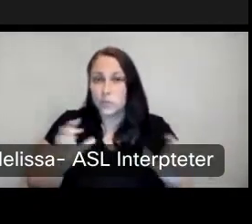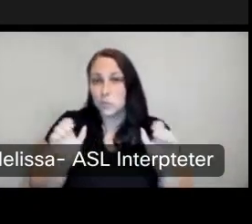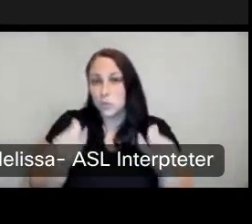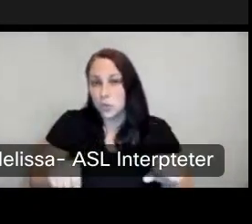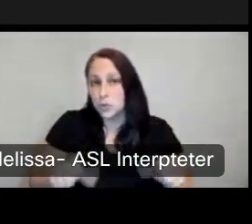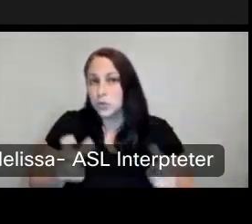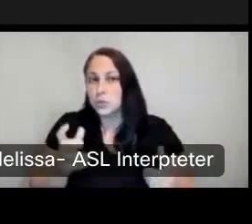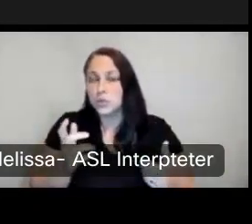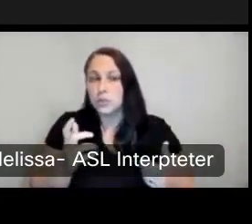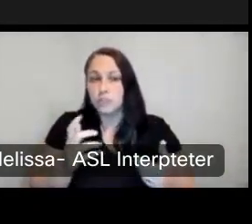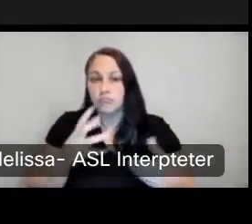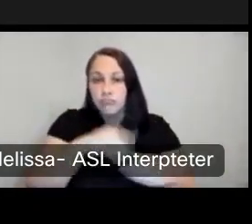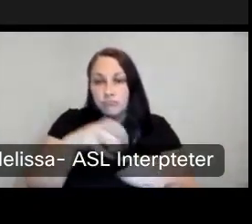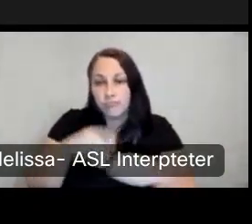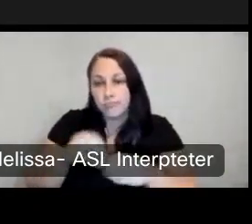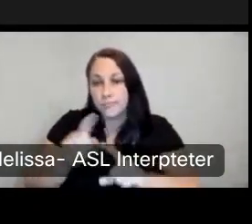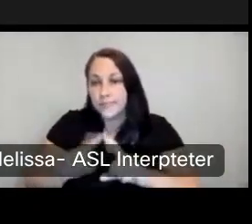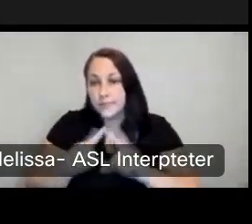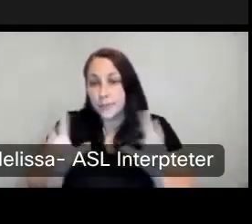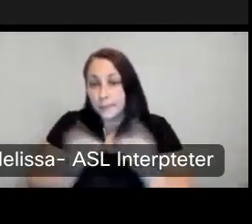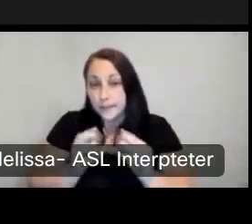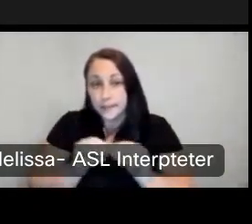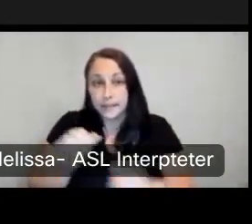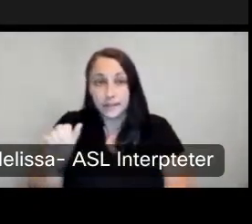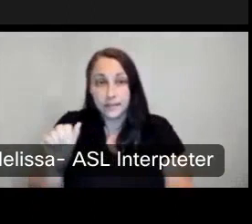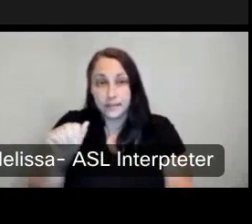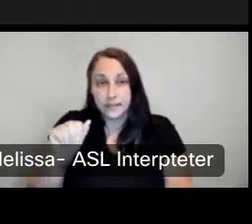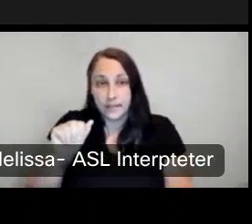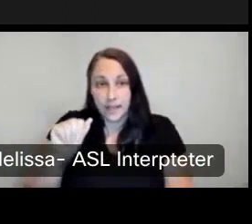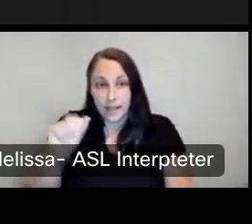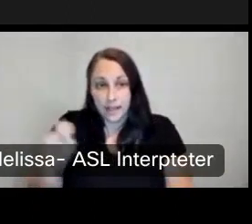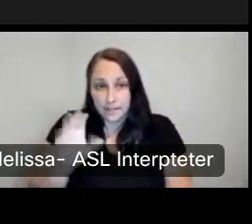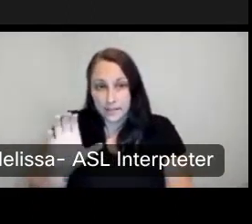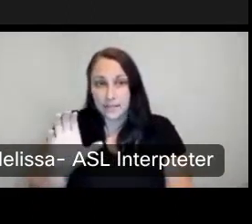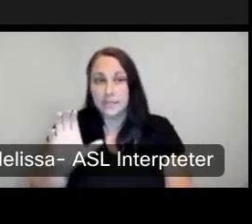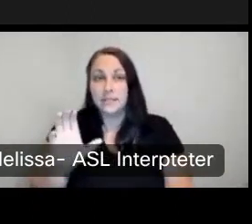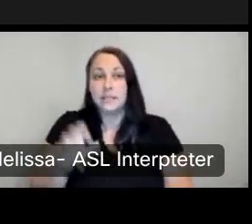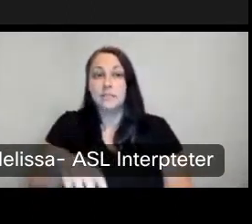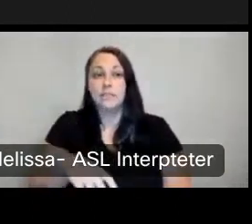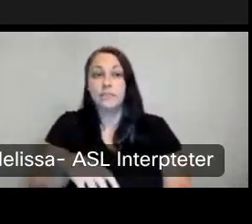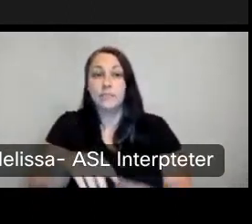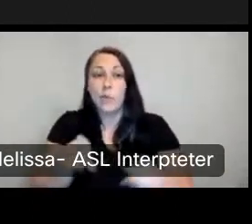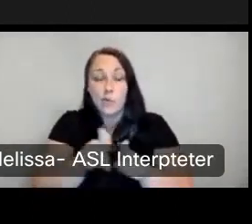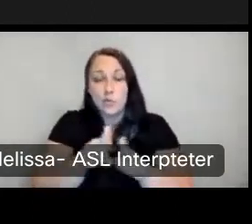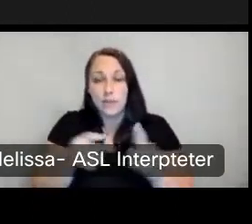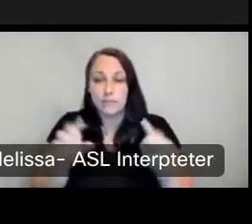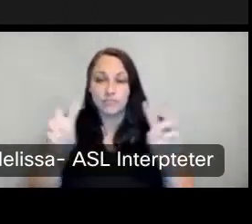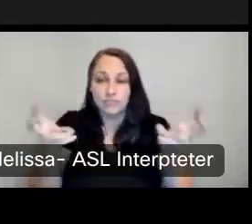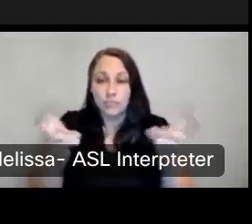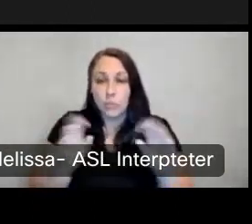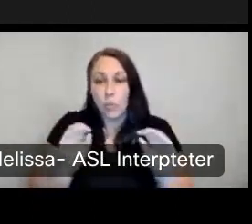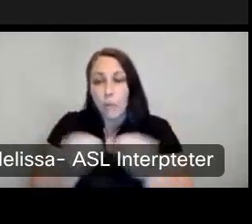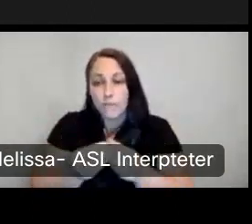um in various ANC meetings um we had office hours some residents took um